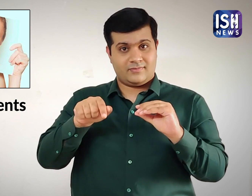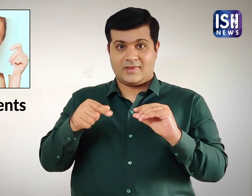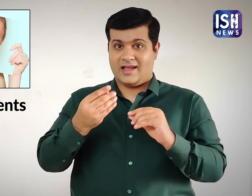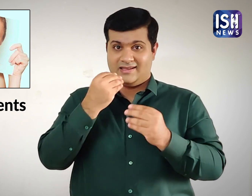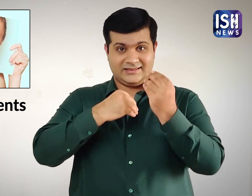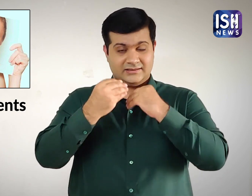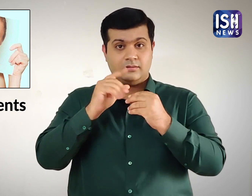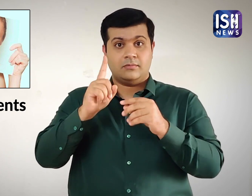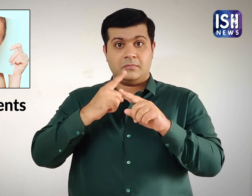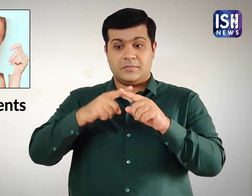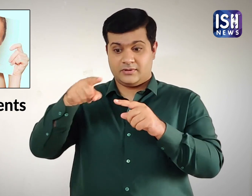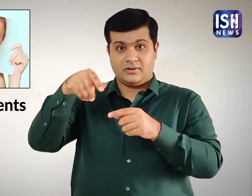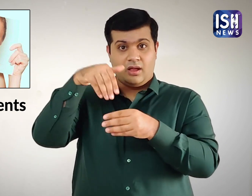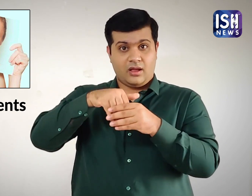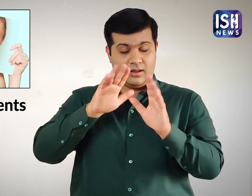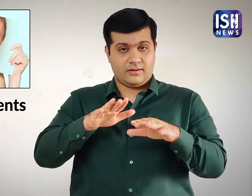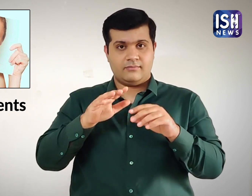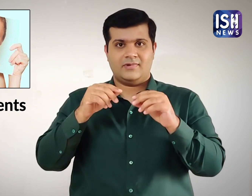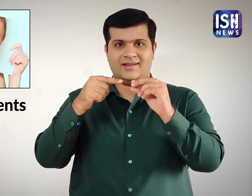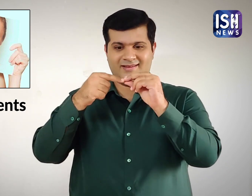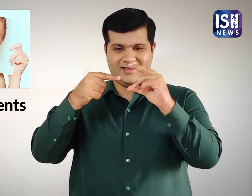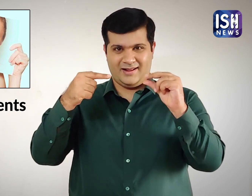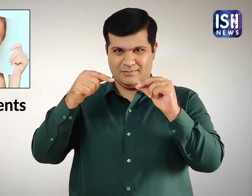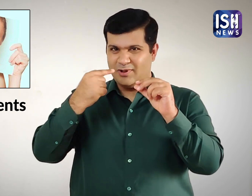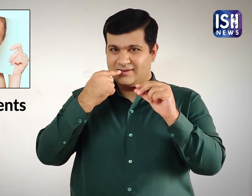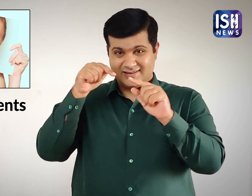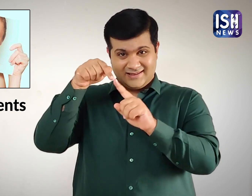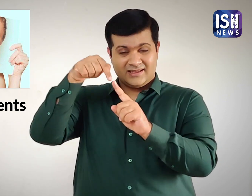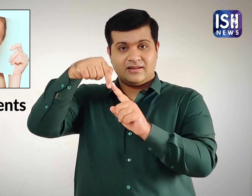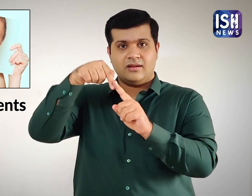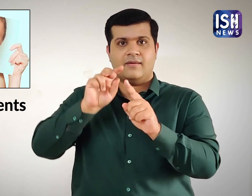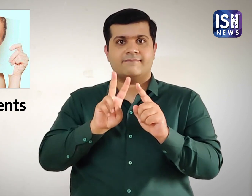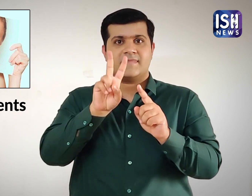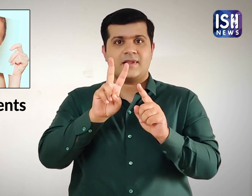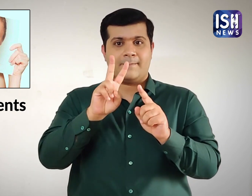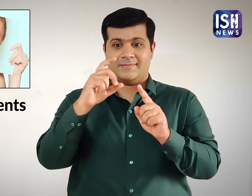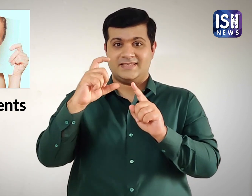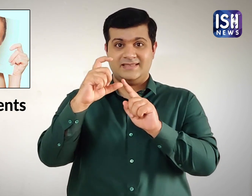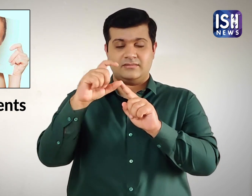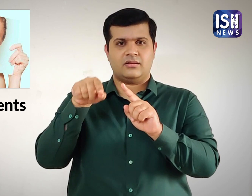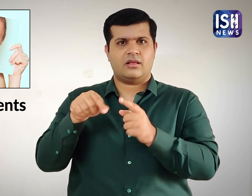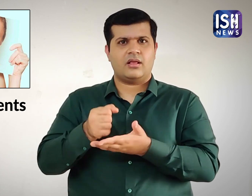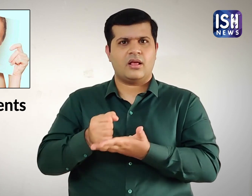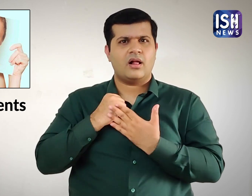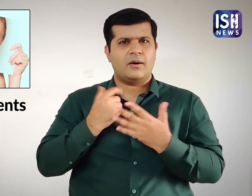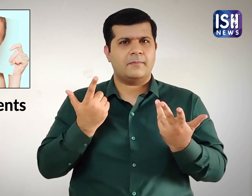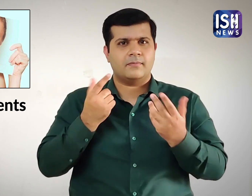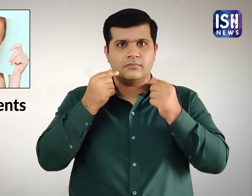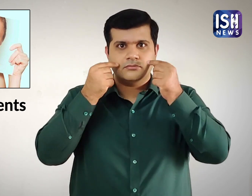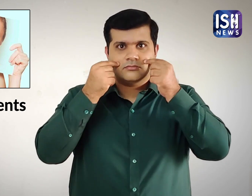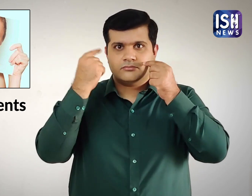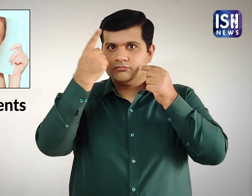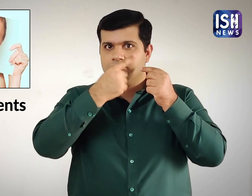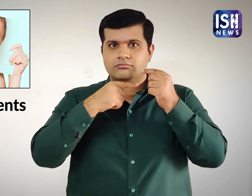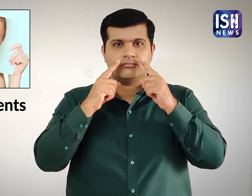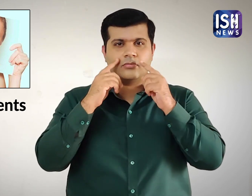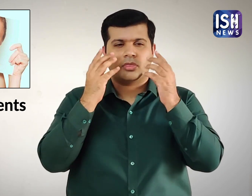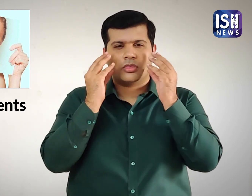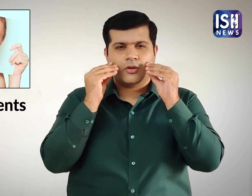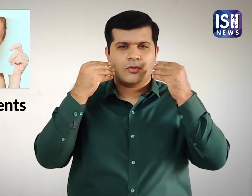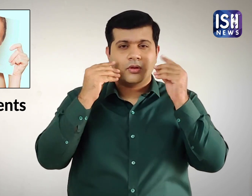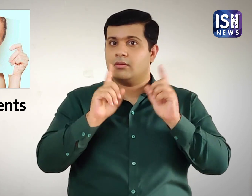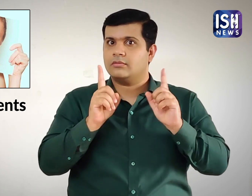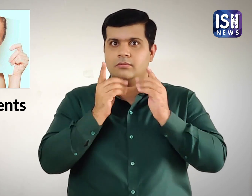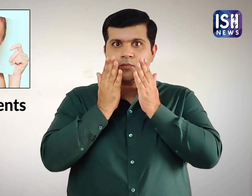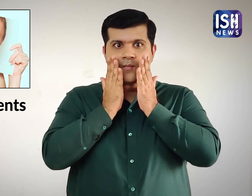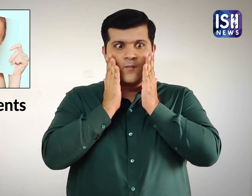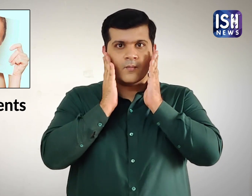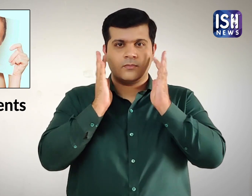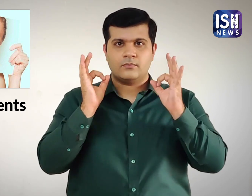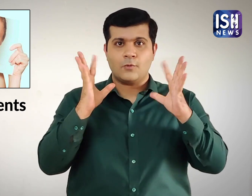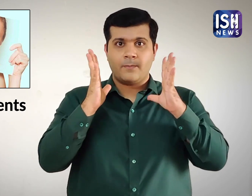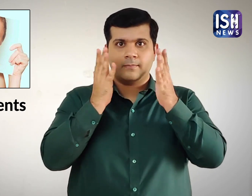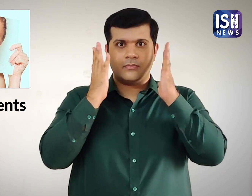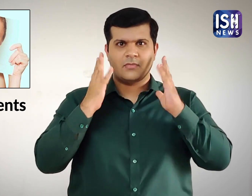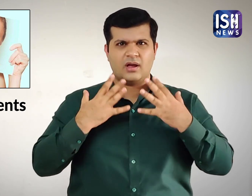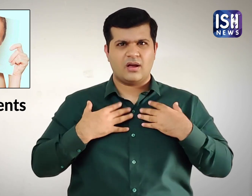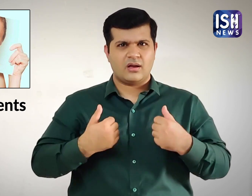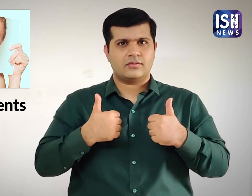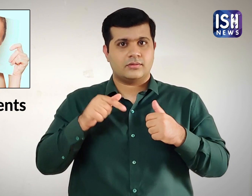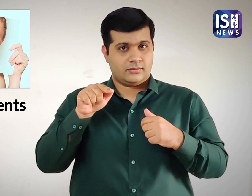They contain a good amount of Vitamin C which helps in keeping our skin healthy and firm.